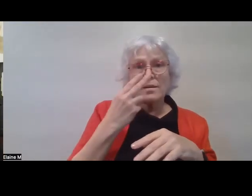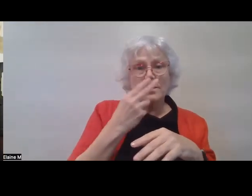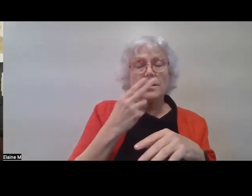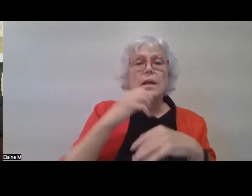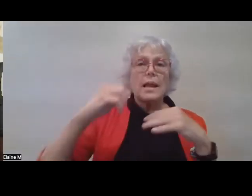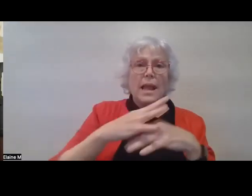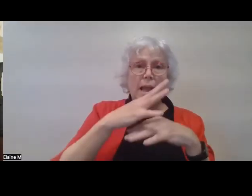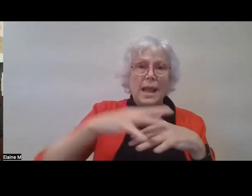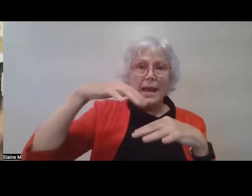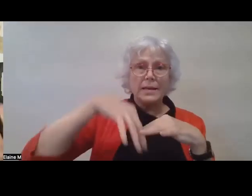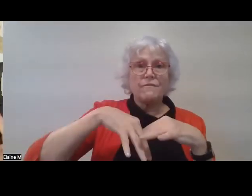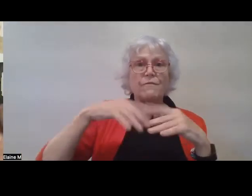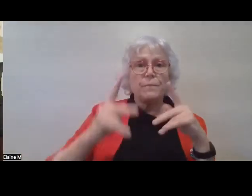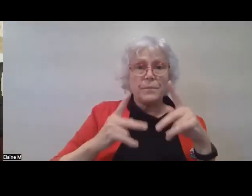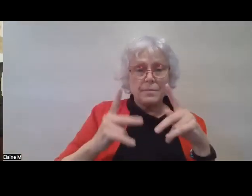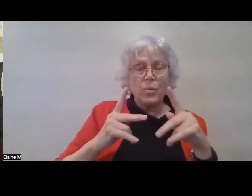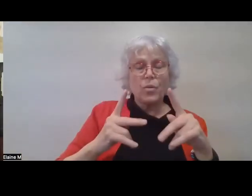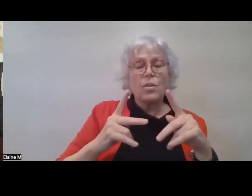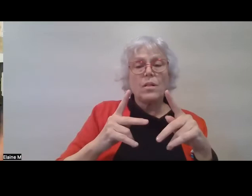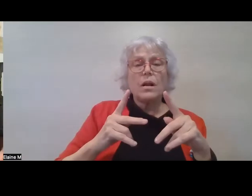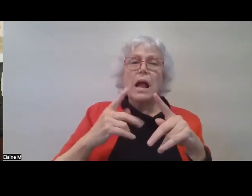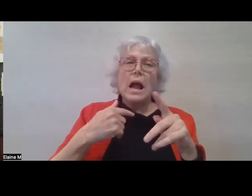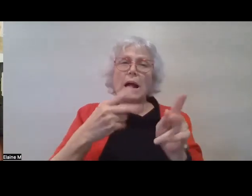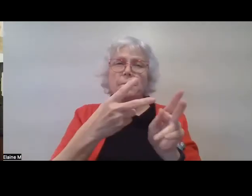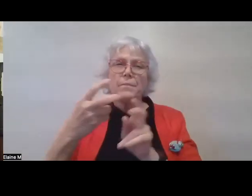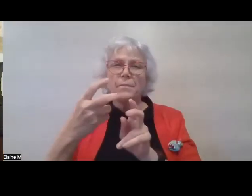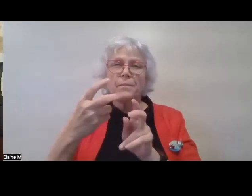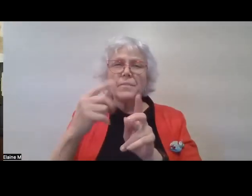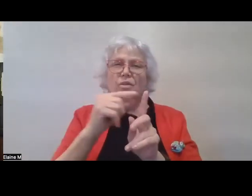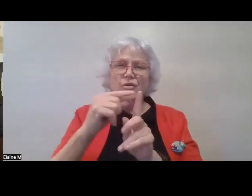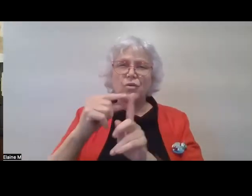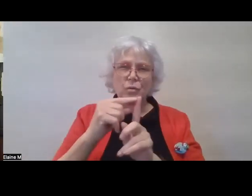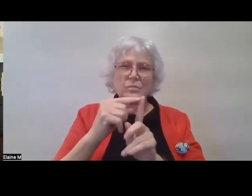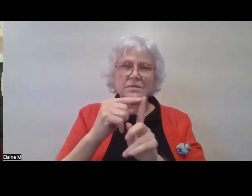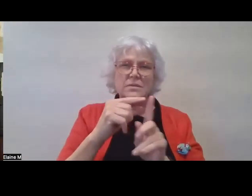so, I like to give use the terms around that data. So,